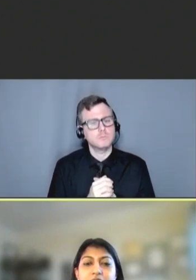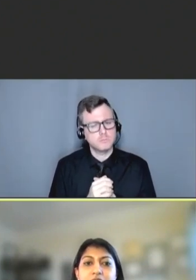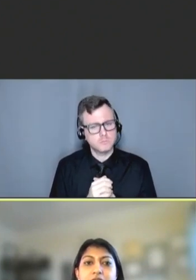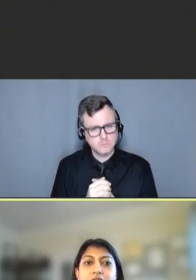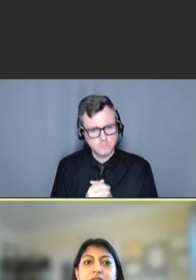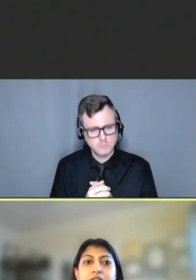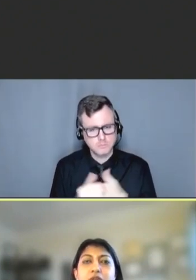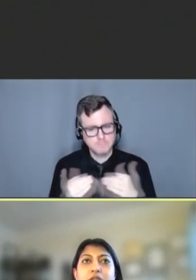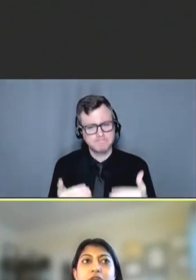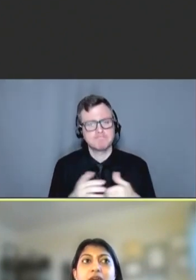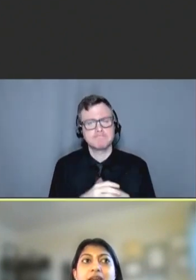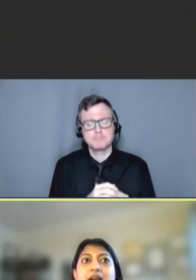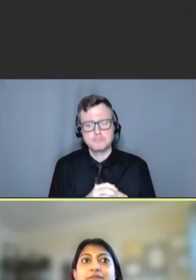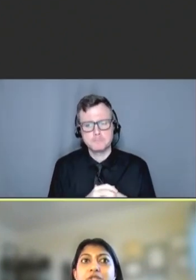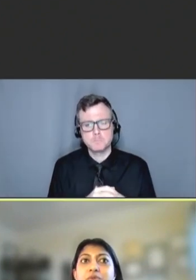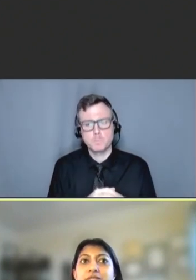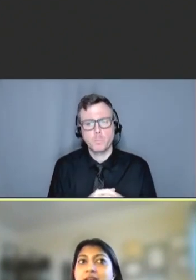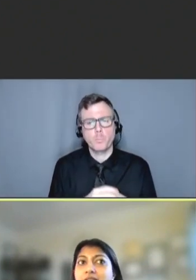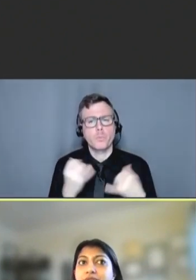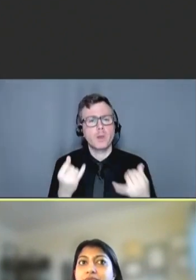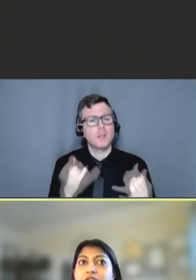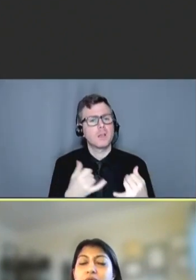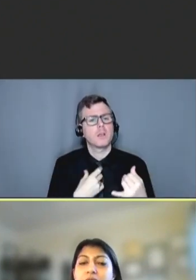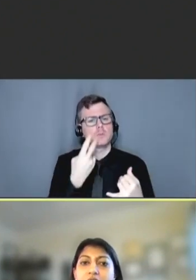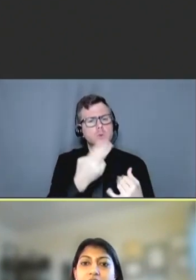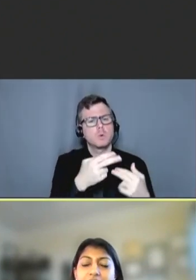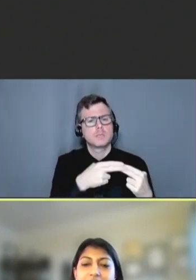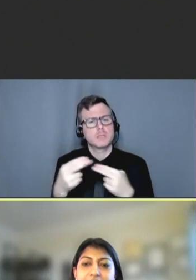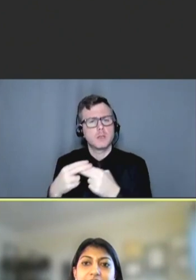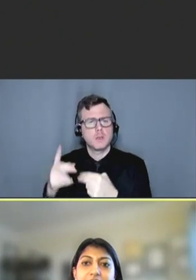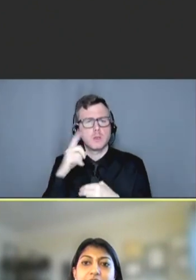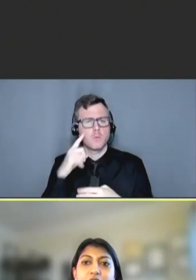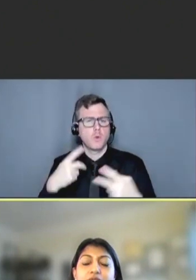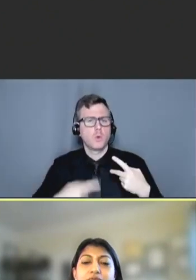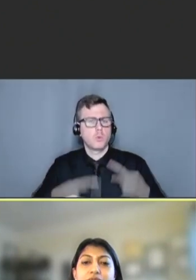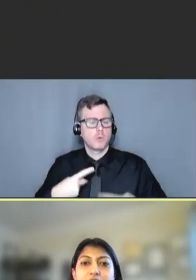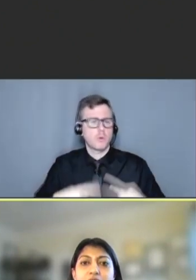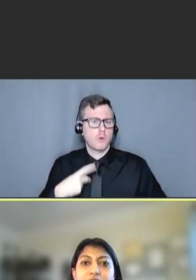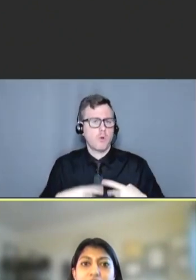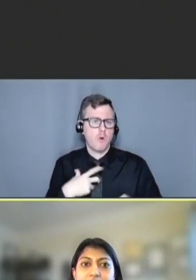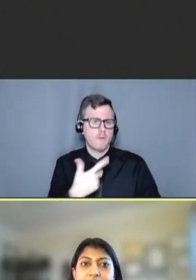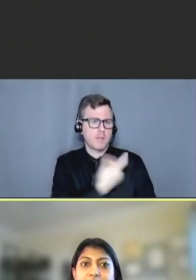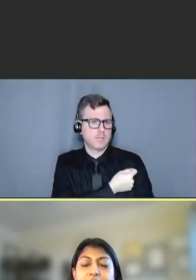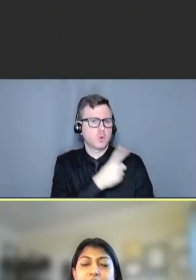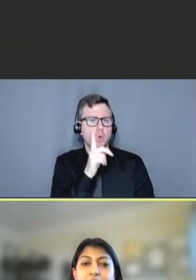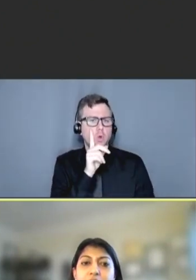So, here I have two slides for the pneumococcal vaccines that look very, very similar.